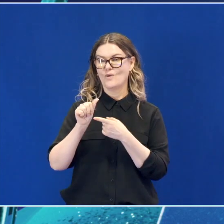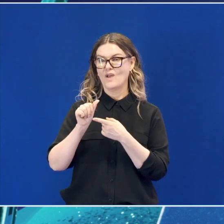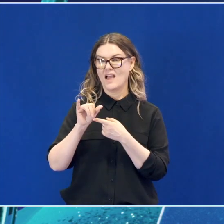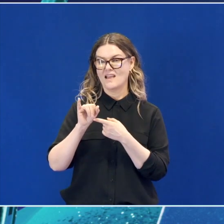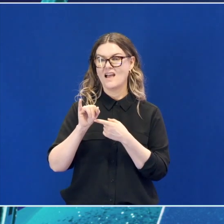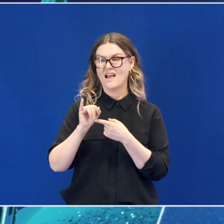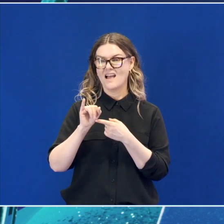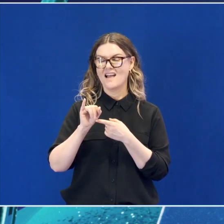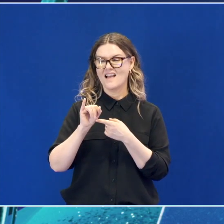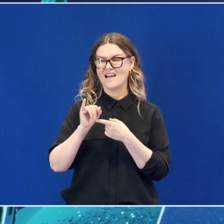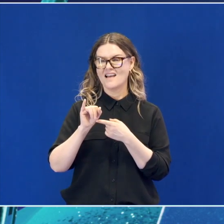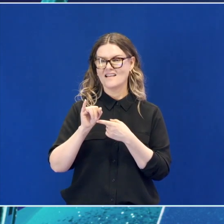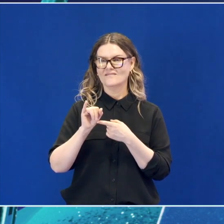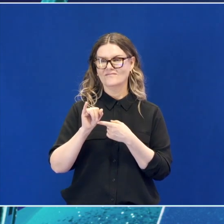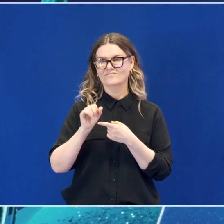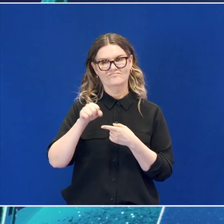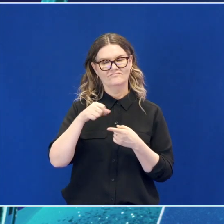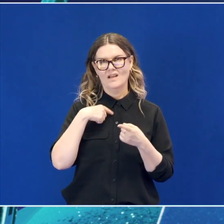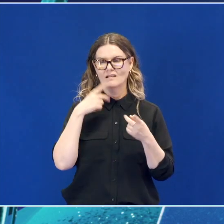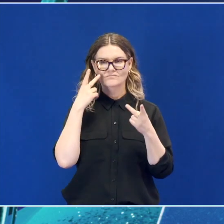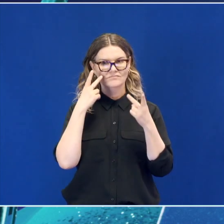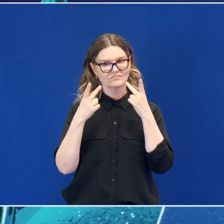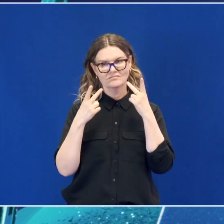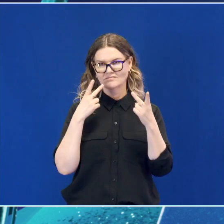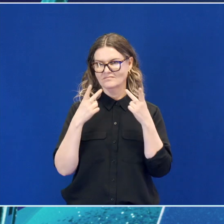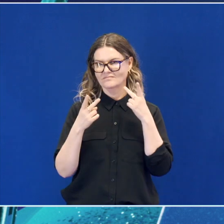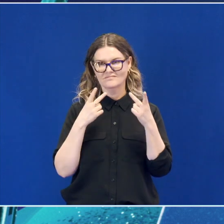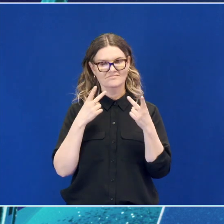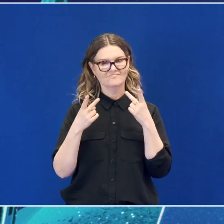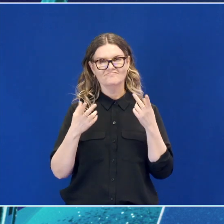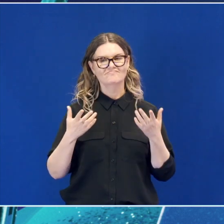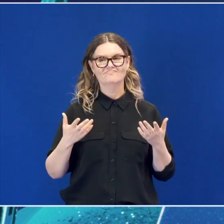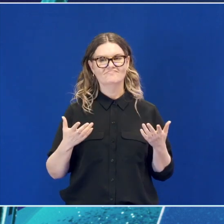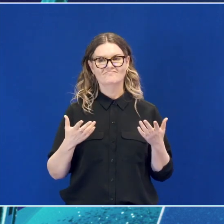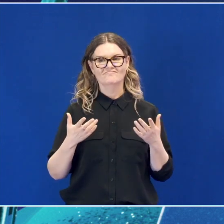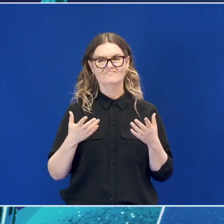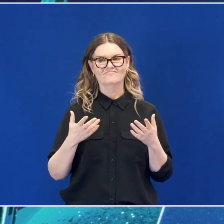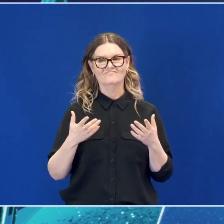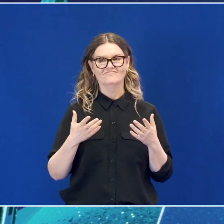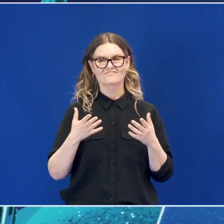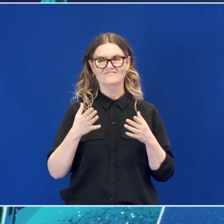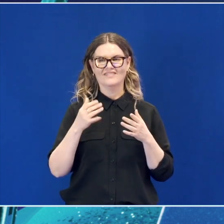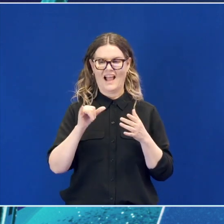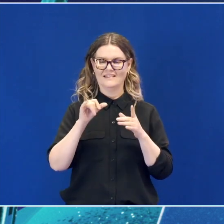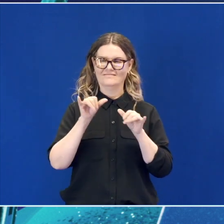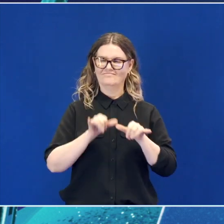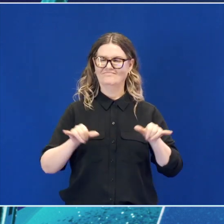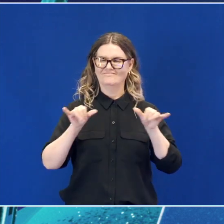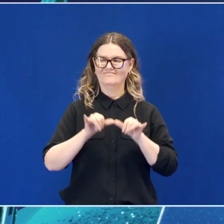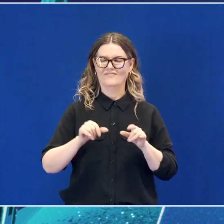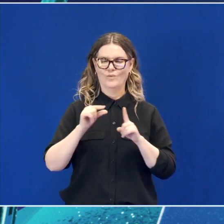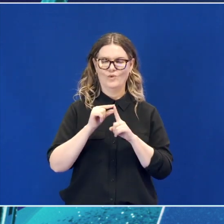that I've been seeing is always so automated, and a lot of these automated checks like, say,